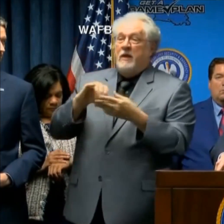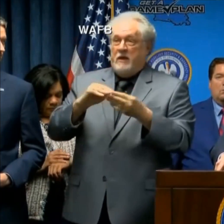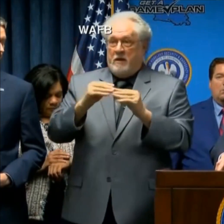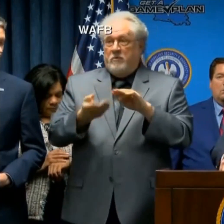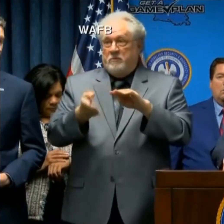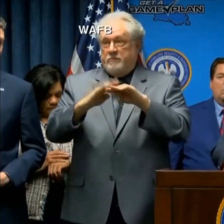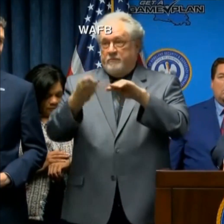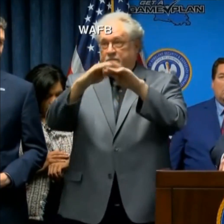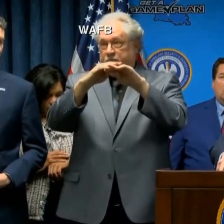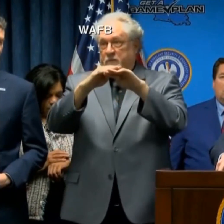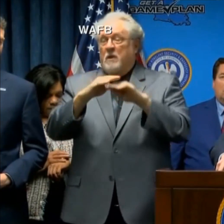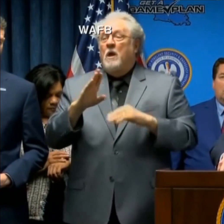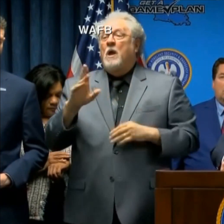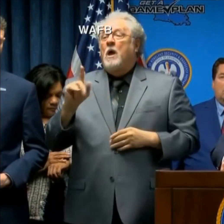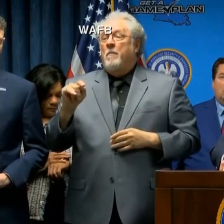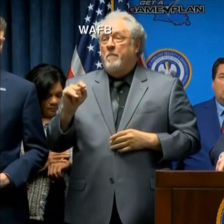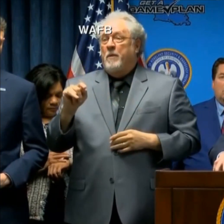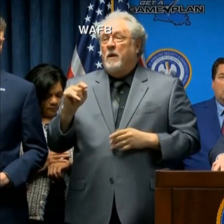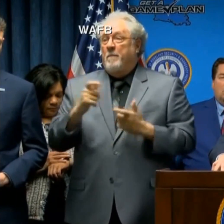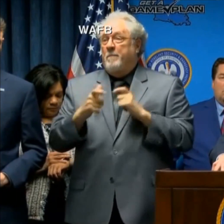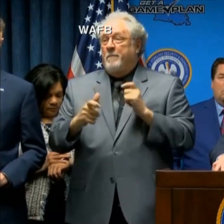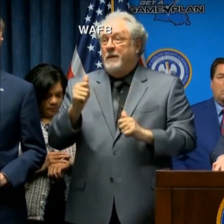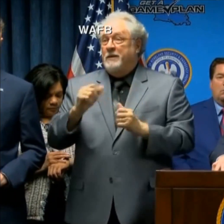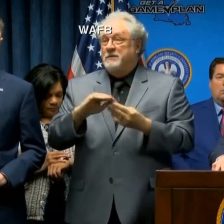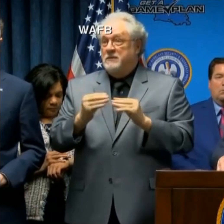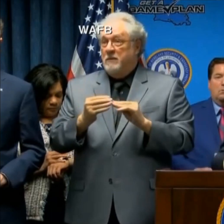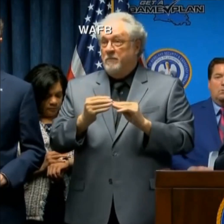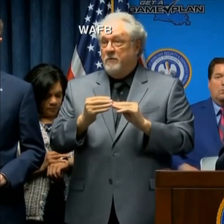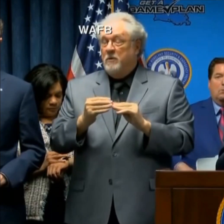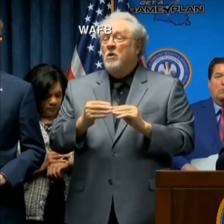but the but the biggest number of increased tests or what we call